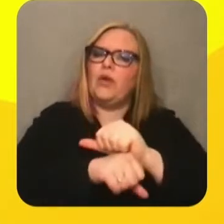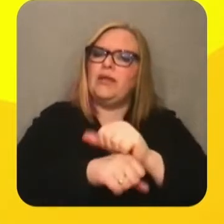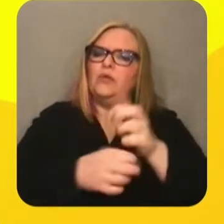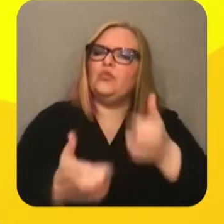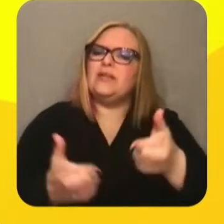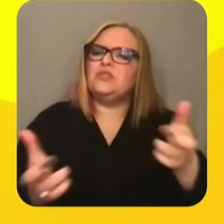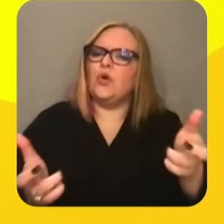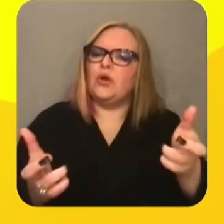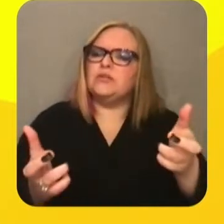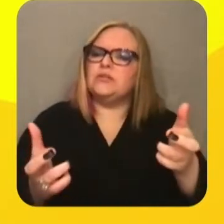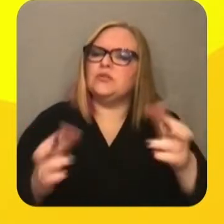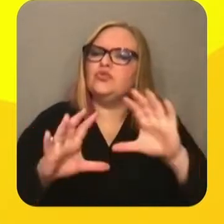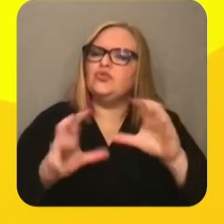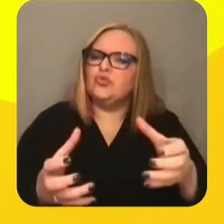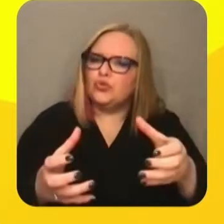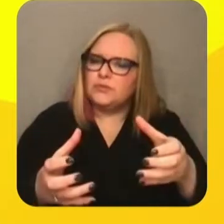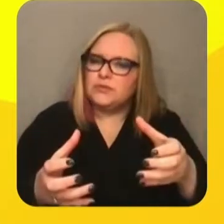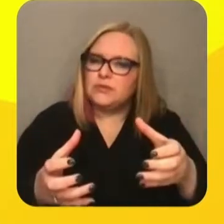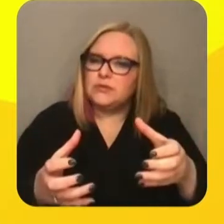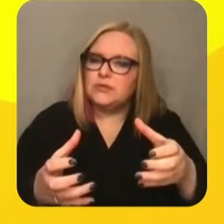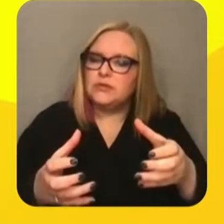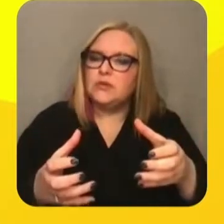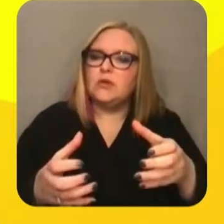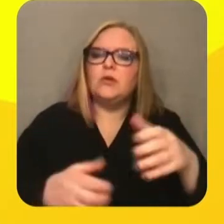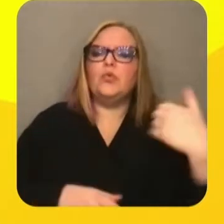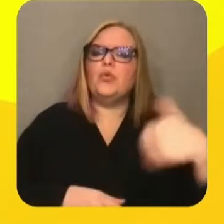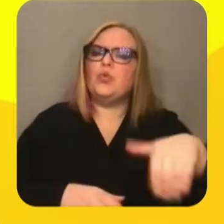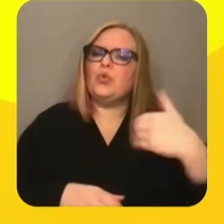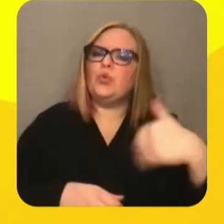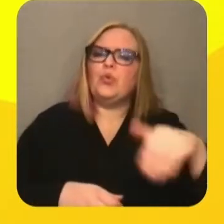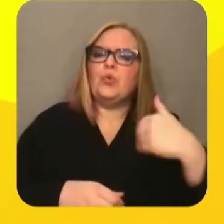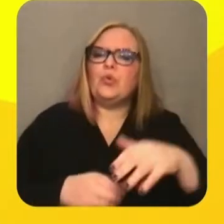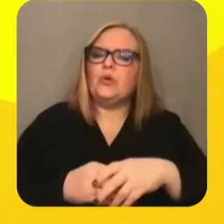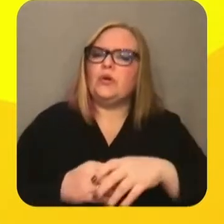And, it's just been incredible to learn from our colleagues who are based